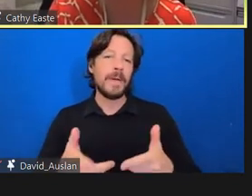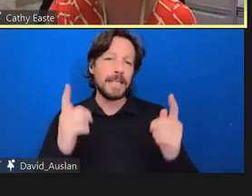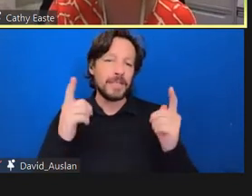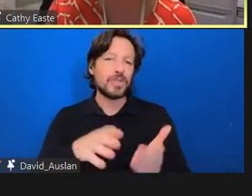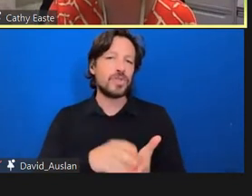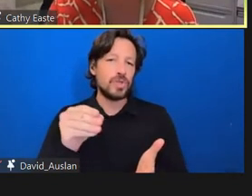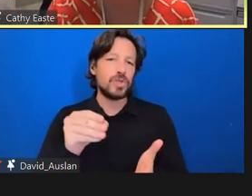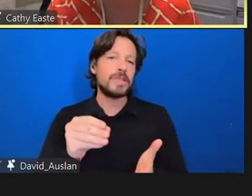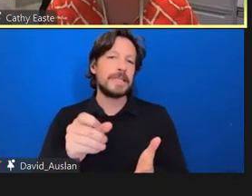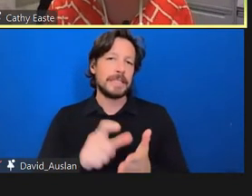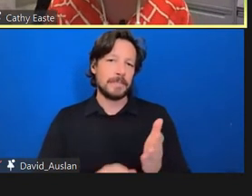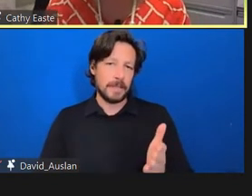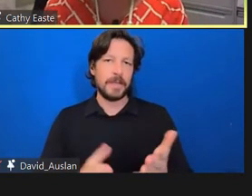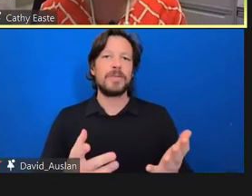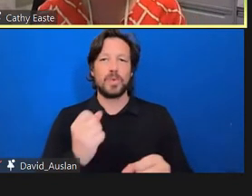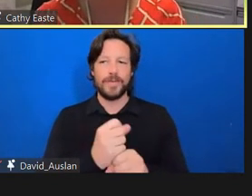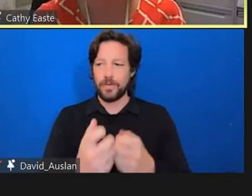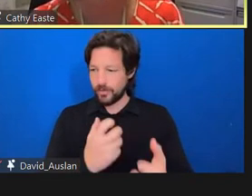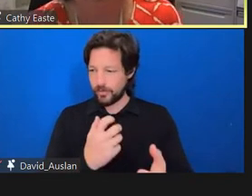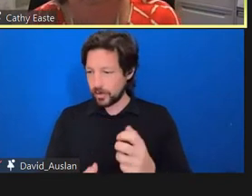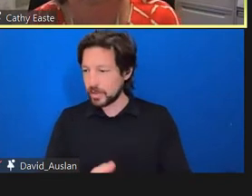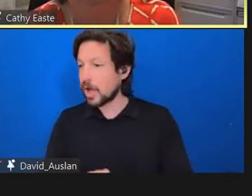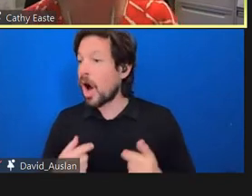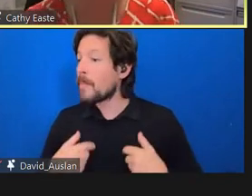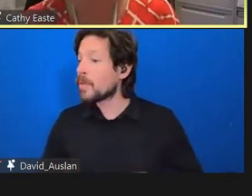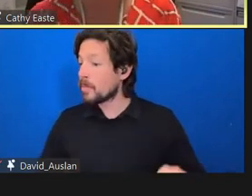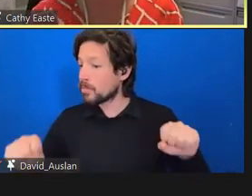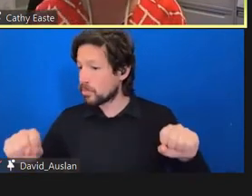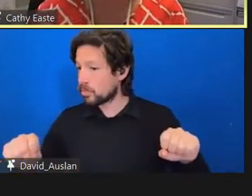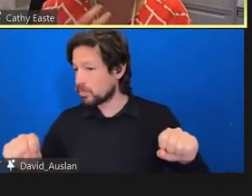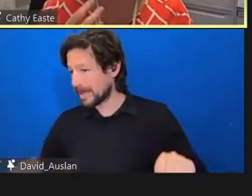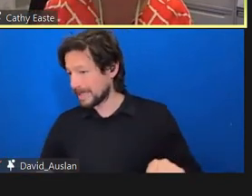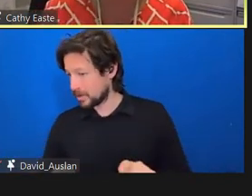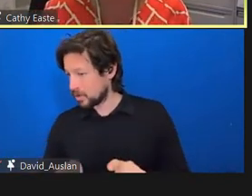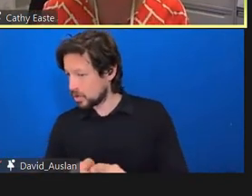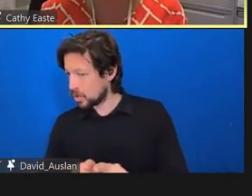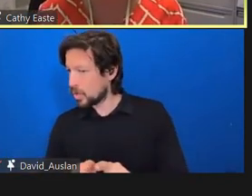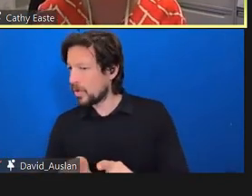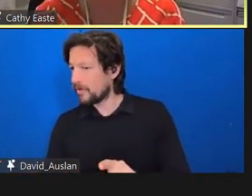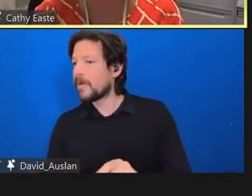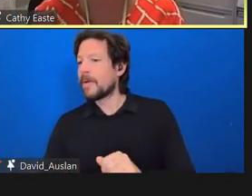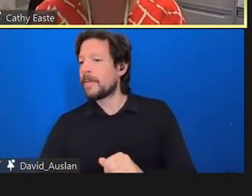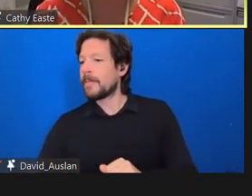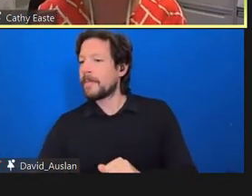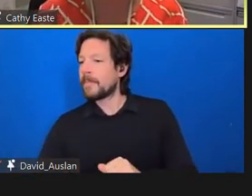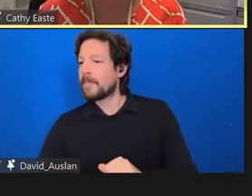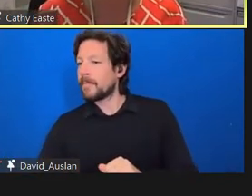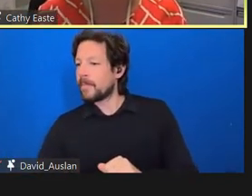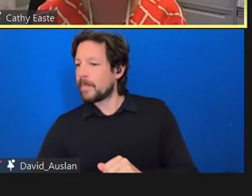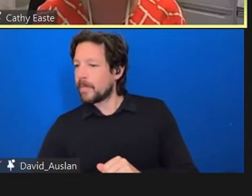I'm also the president of ATEND. I want to talk to you more about my experiences as a hard of